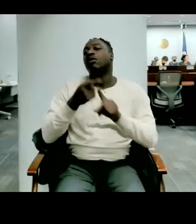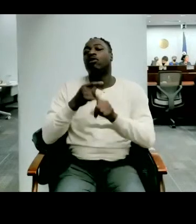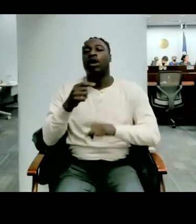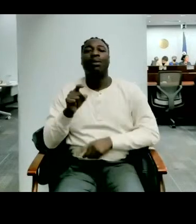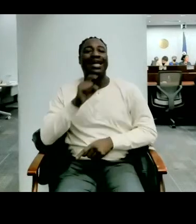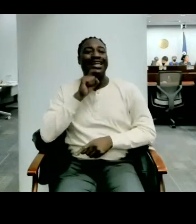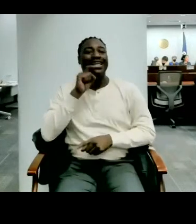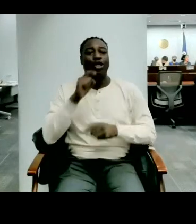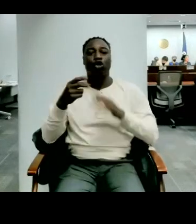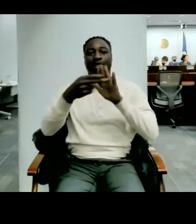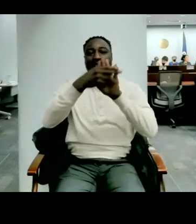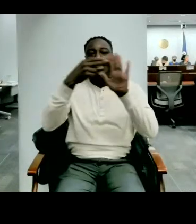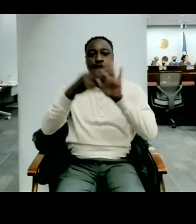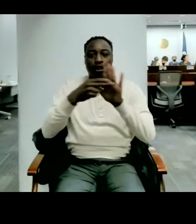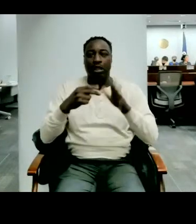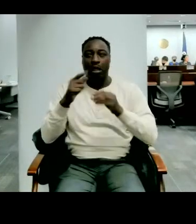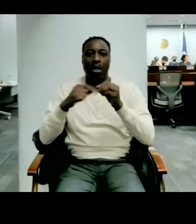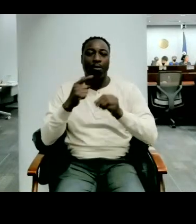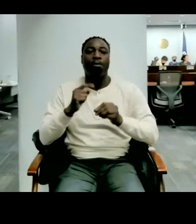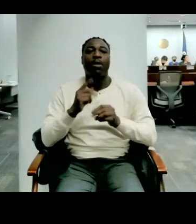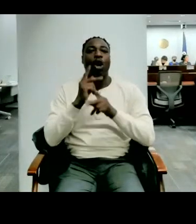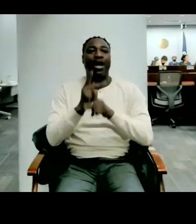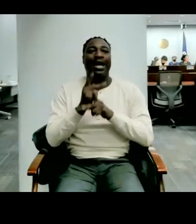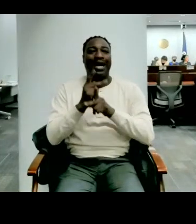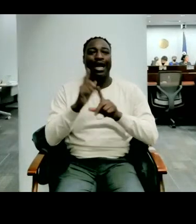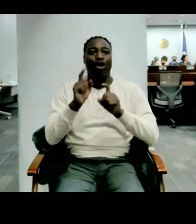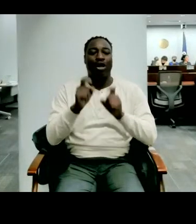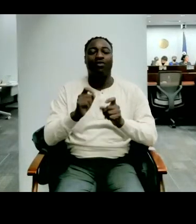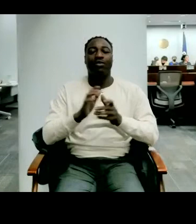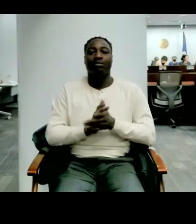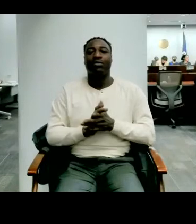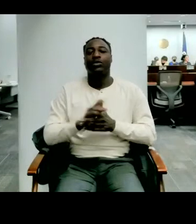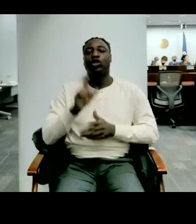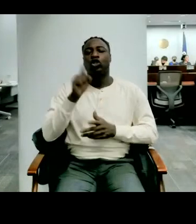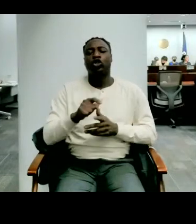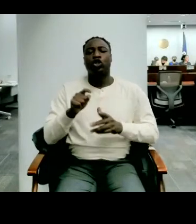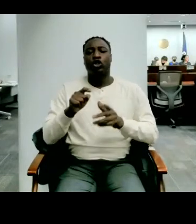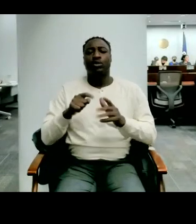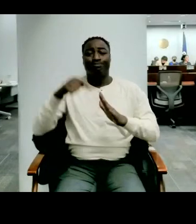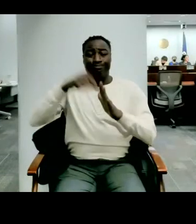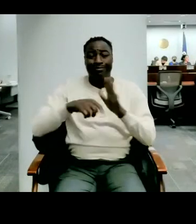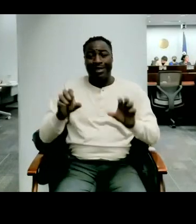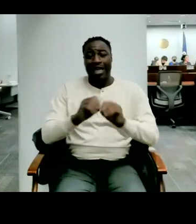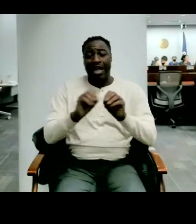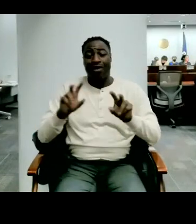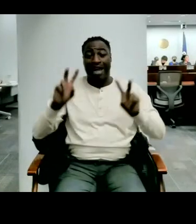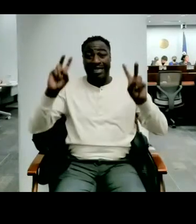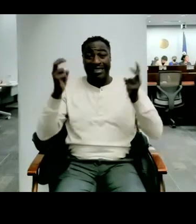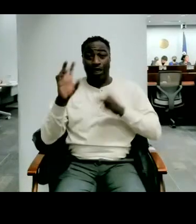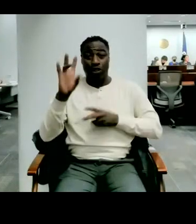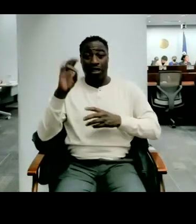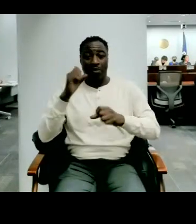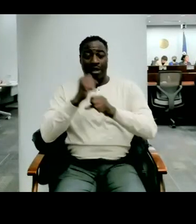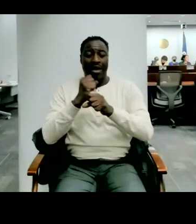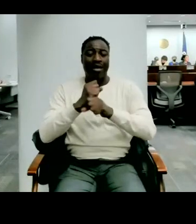stereotypes regarding caregiving T Title VII protections against sex-based caregiver,